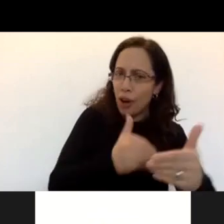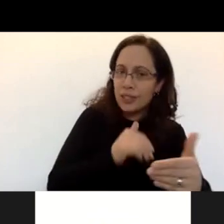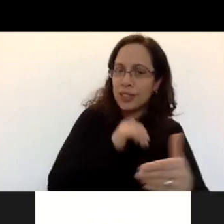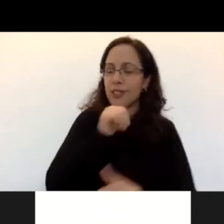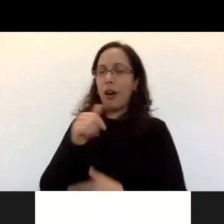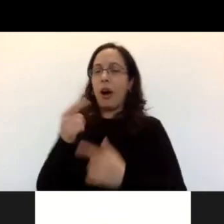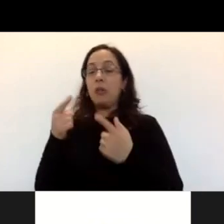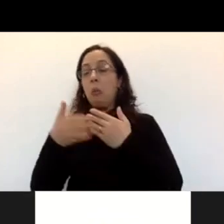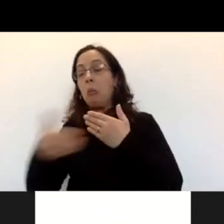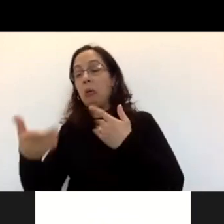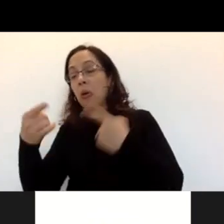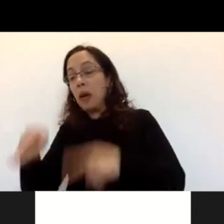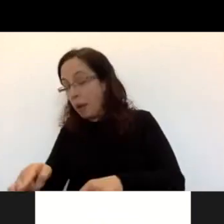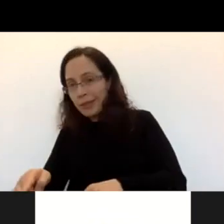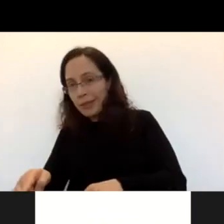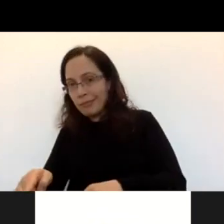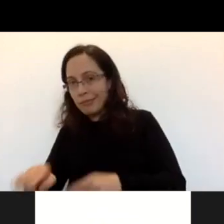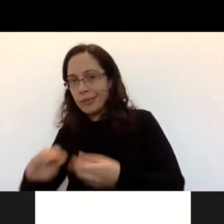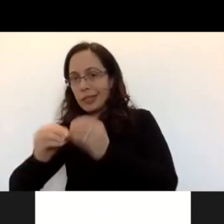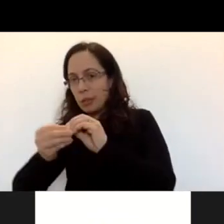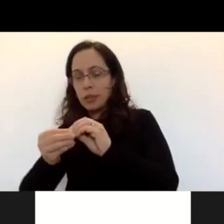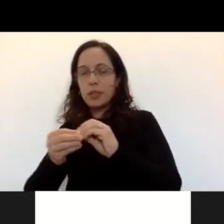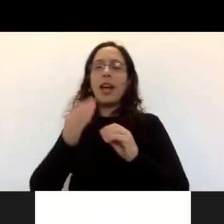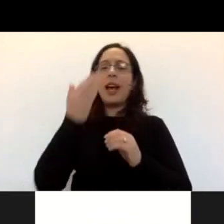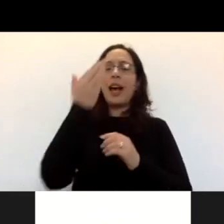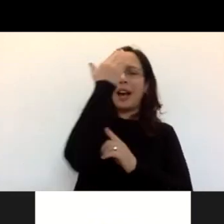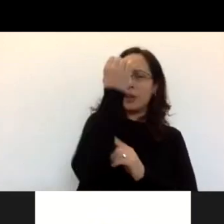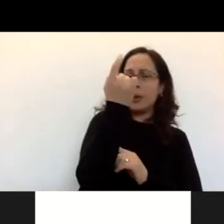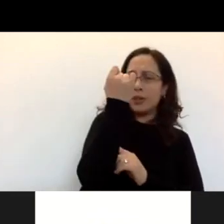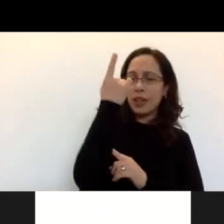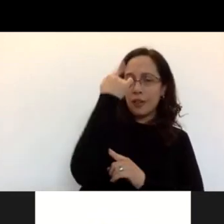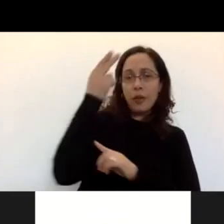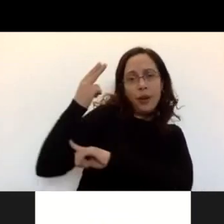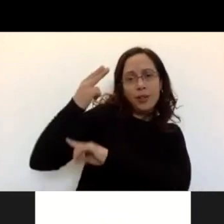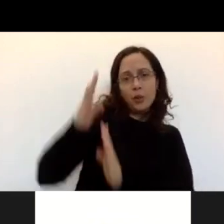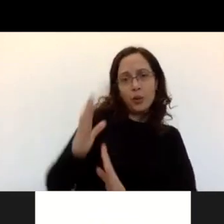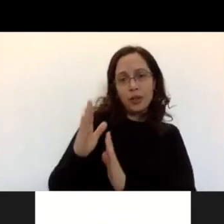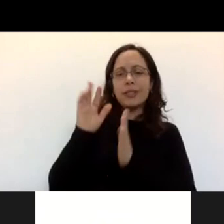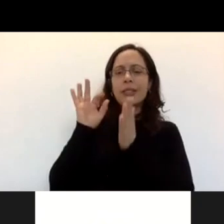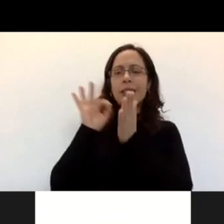important for historians to track, are not actually at the heart of the phenomenon.